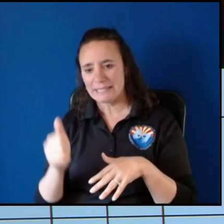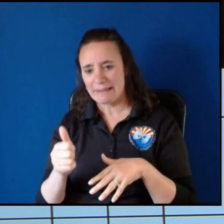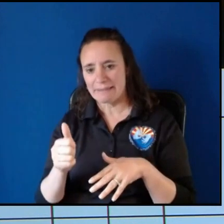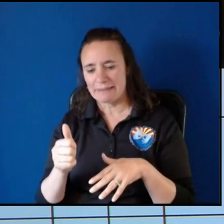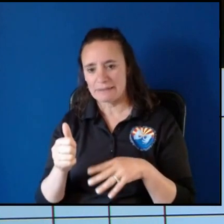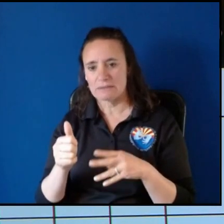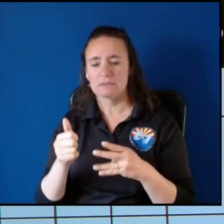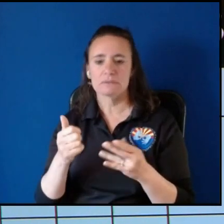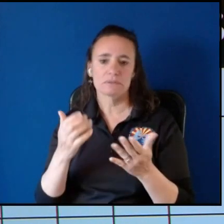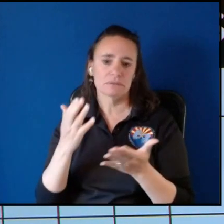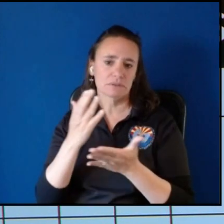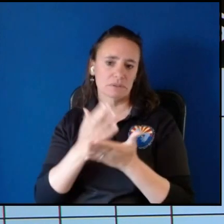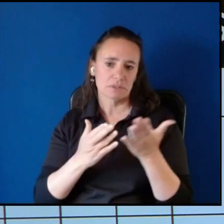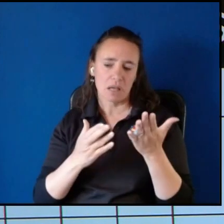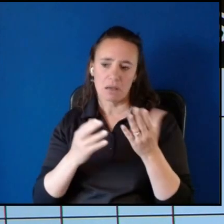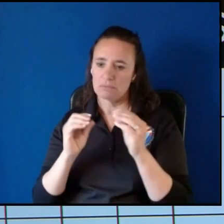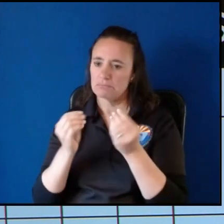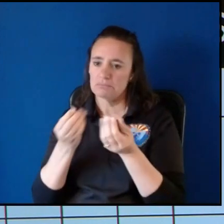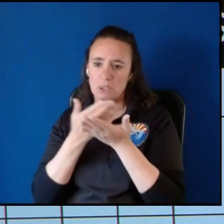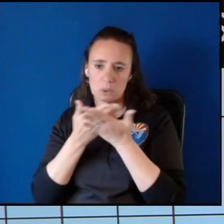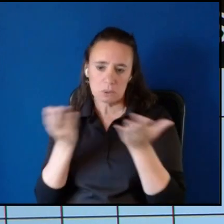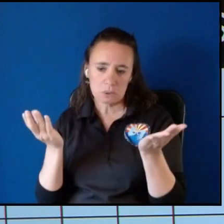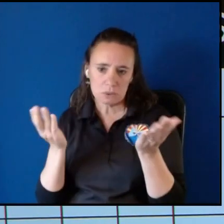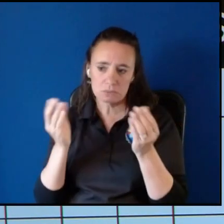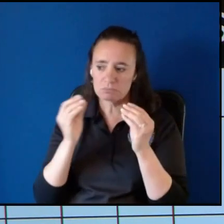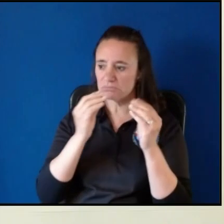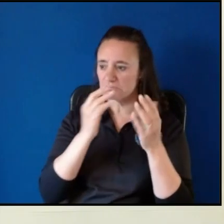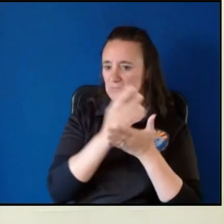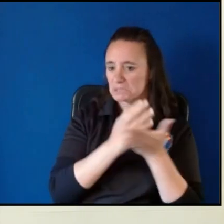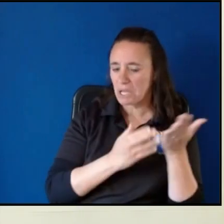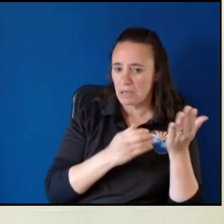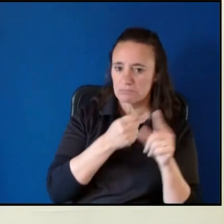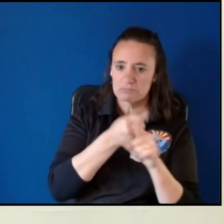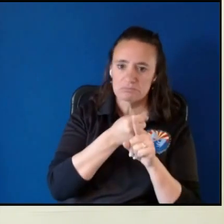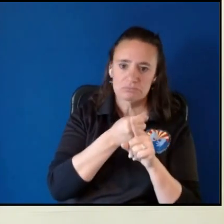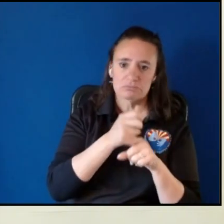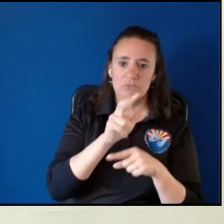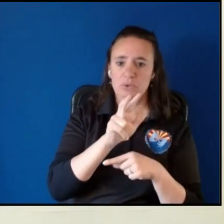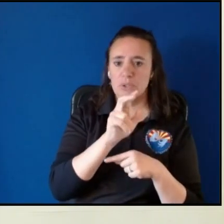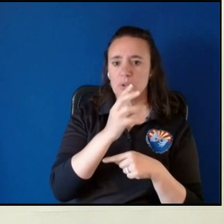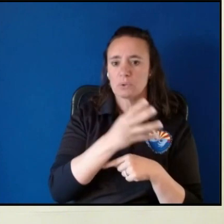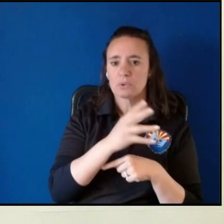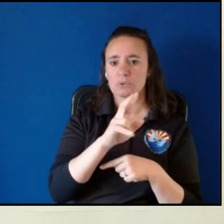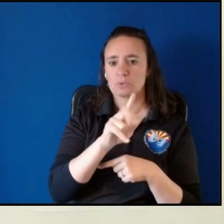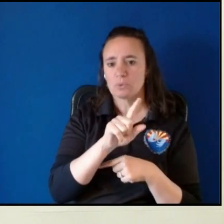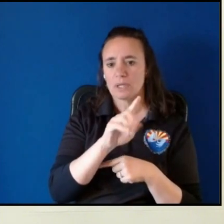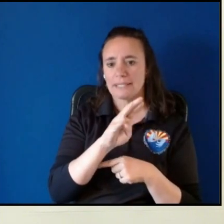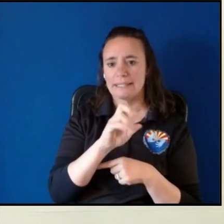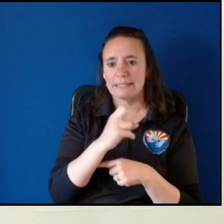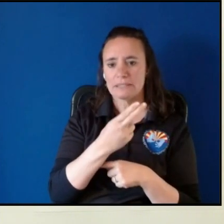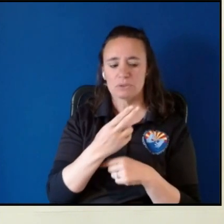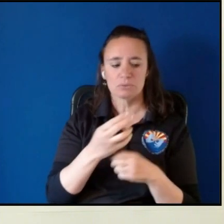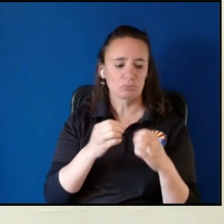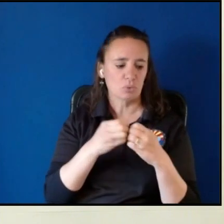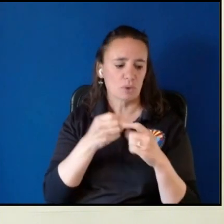Some areas could get 3/4 to an inch because it will be more hit and miss. So, let's go to the next slide.